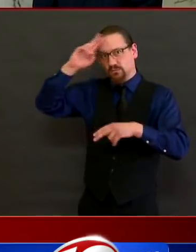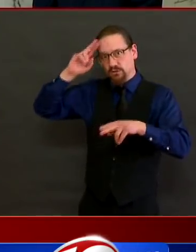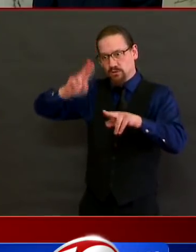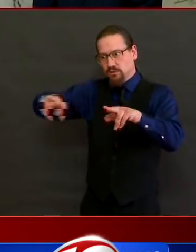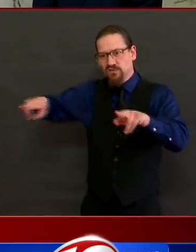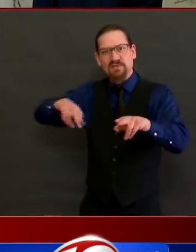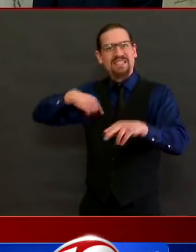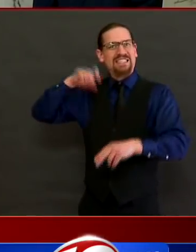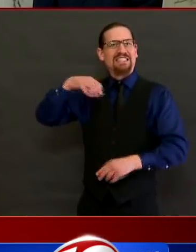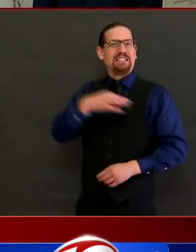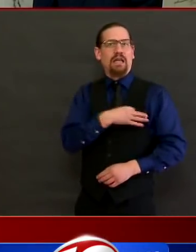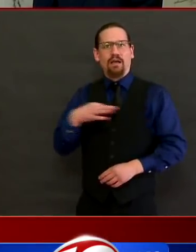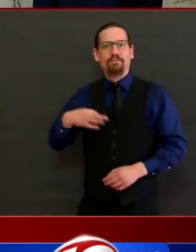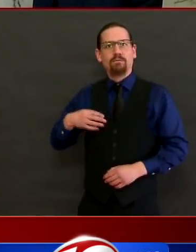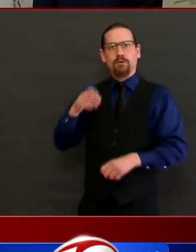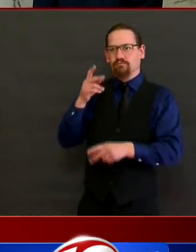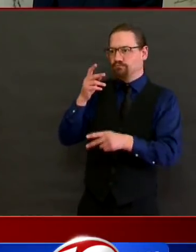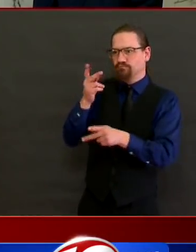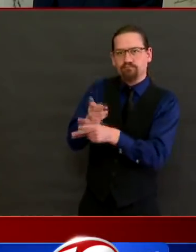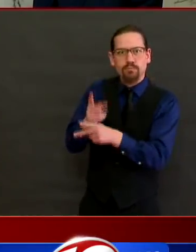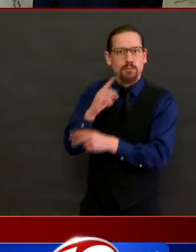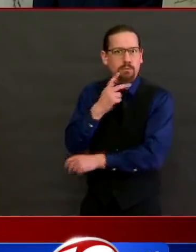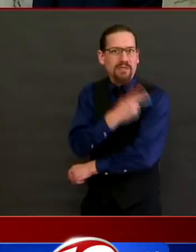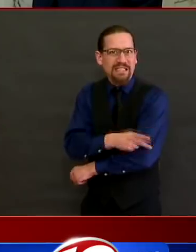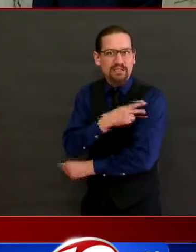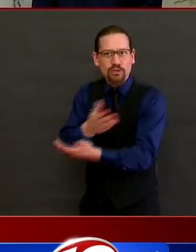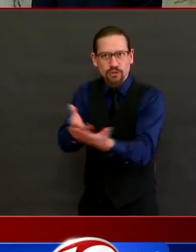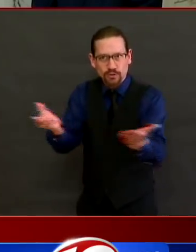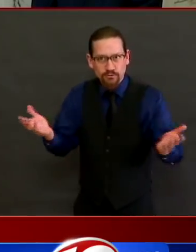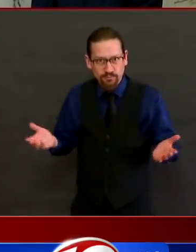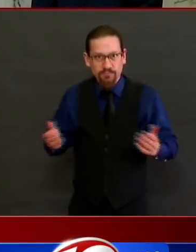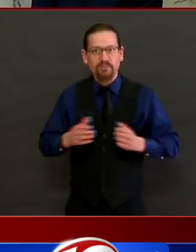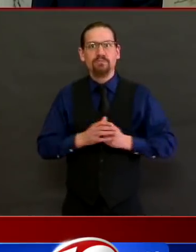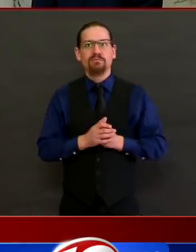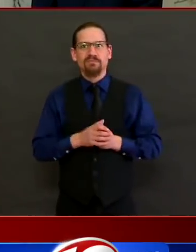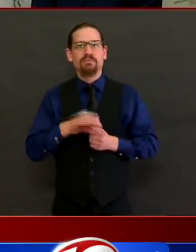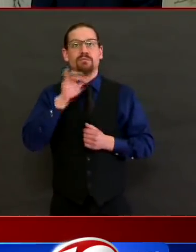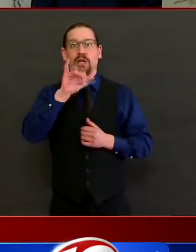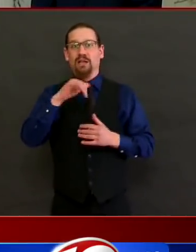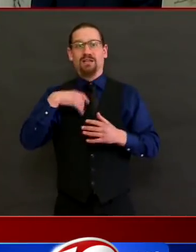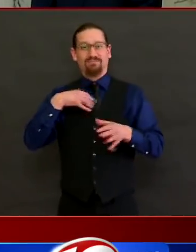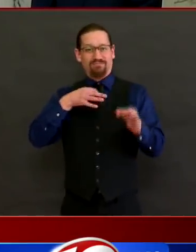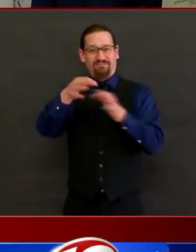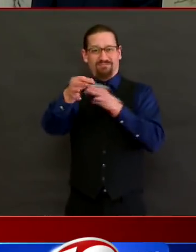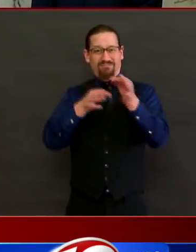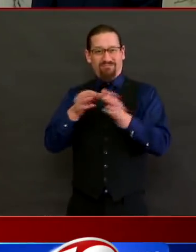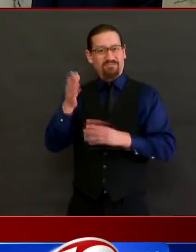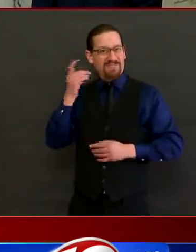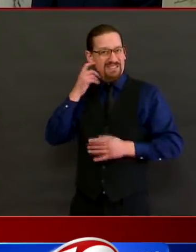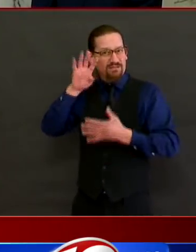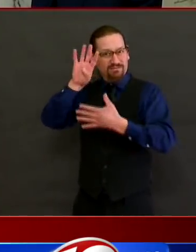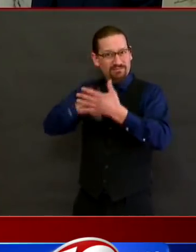AS WE GO IN THE MONTHS TO COME. SO, THAT IS WHAT WE HAVE FOR MODELING. IN A COUPLE OF WEEKS, I WILL